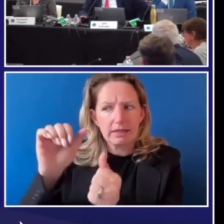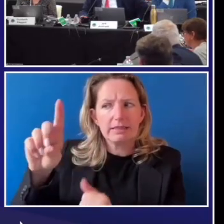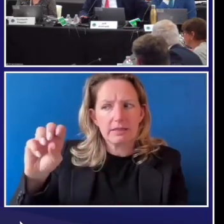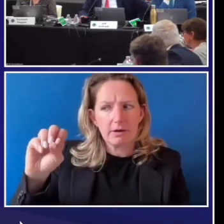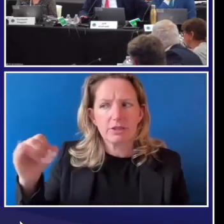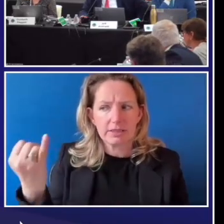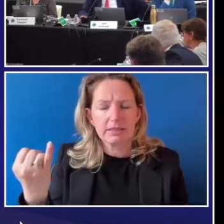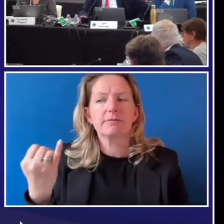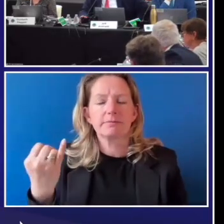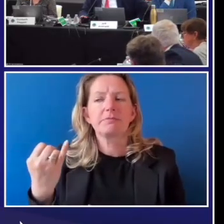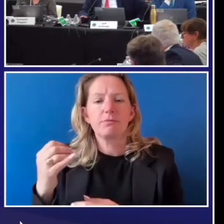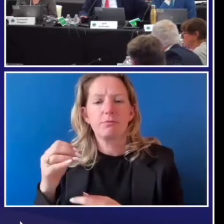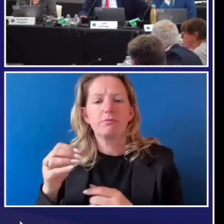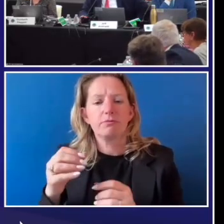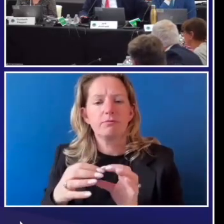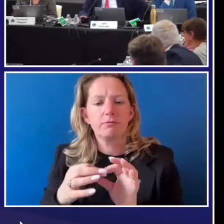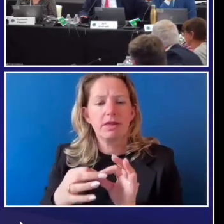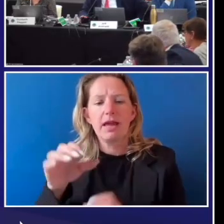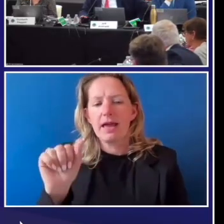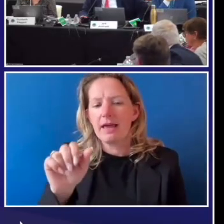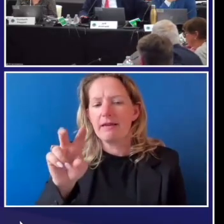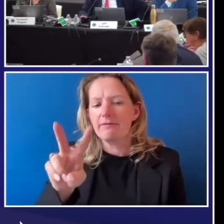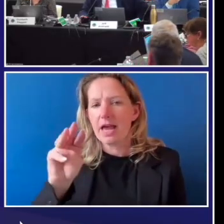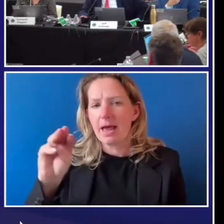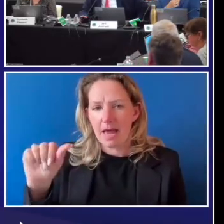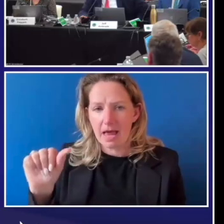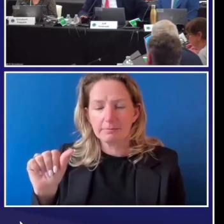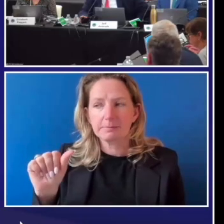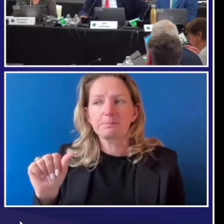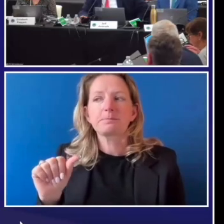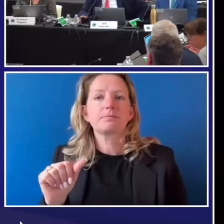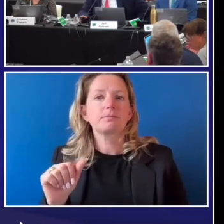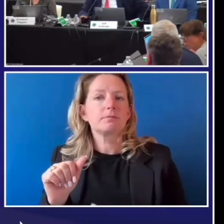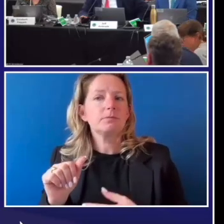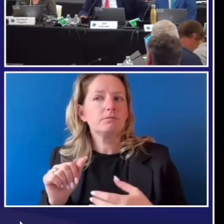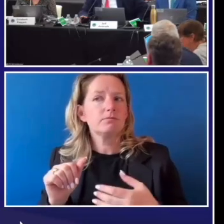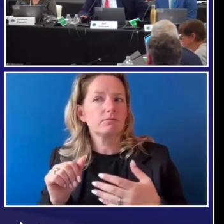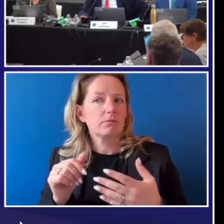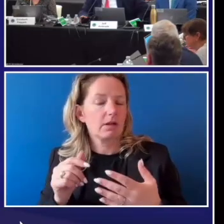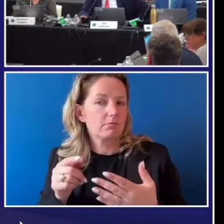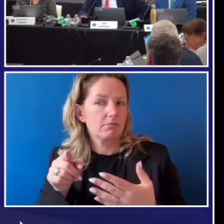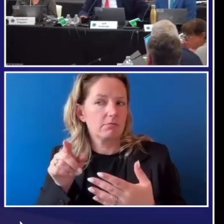They weren't pining on the merits of the case. It went just on some of the defenses that the agency